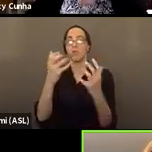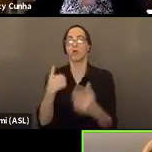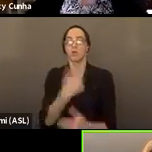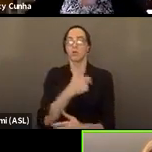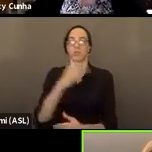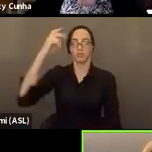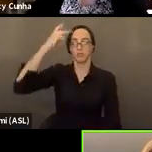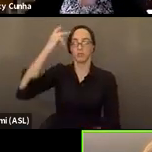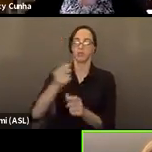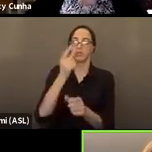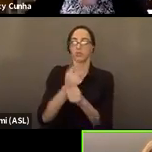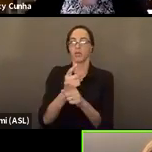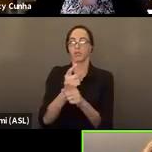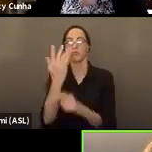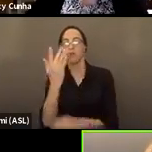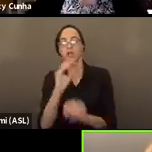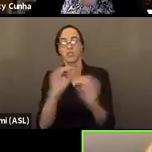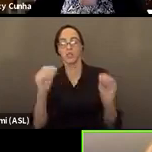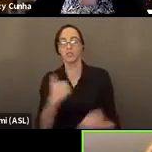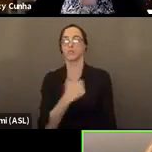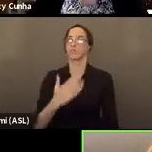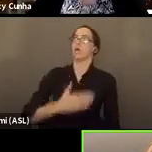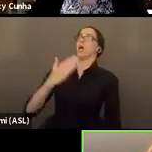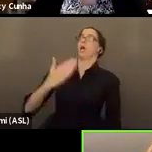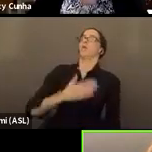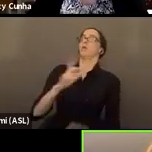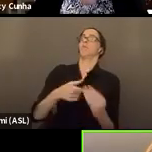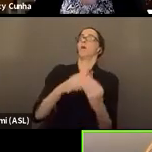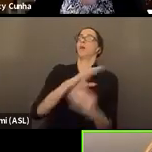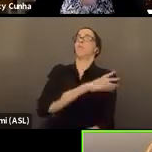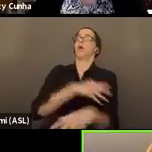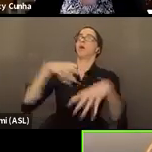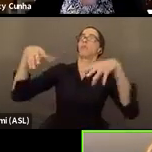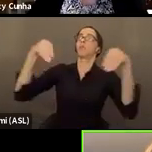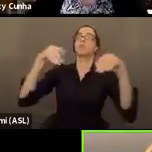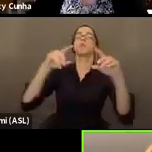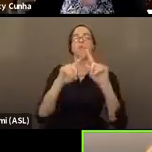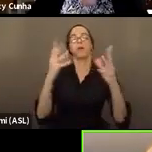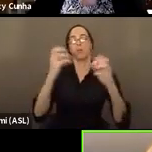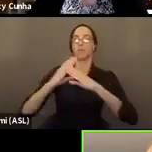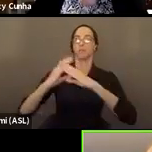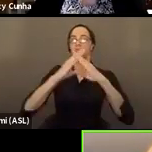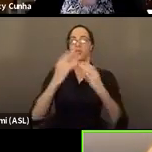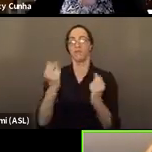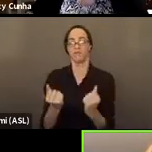power shutoffs but we also want to prevent fires too so could you answer that question mike about